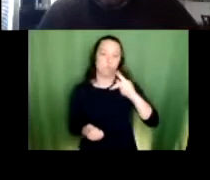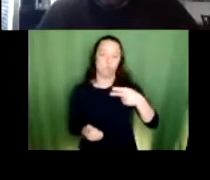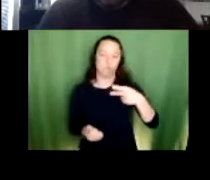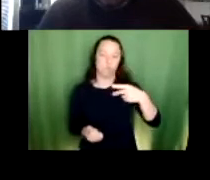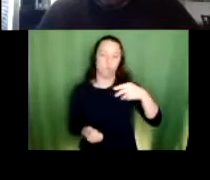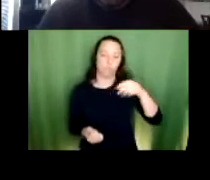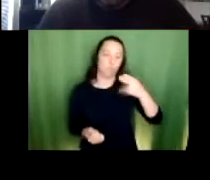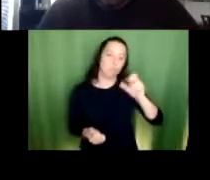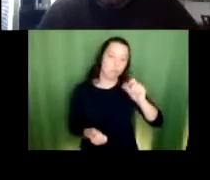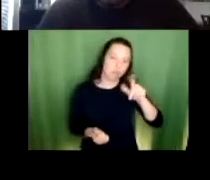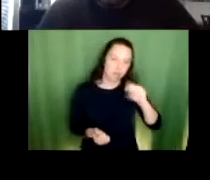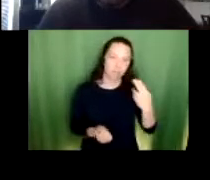Next slide please.